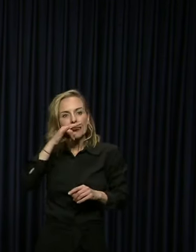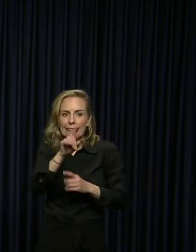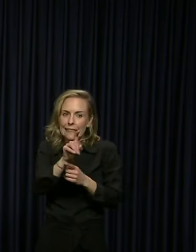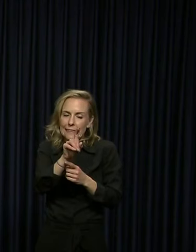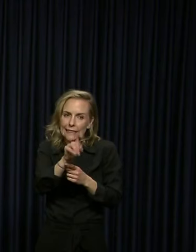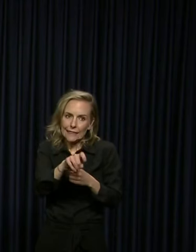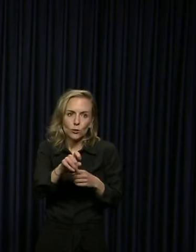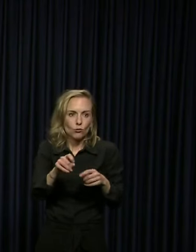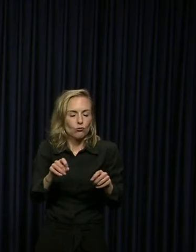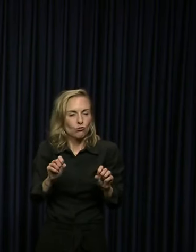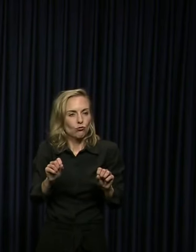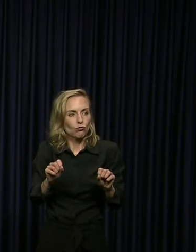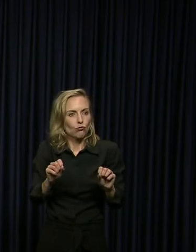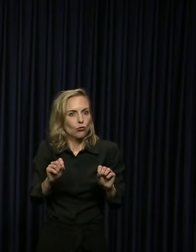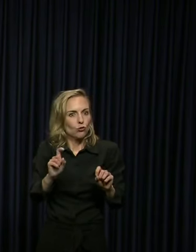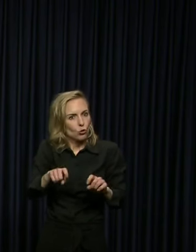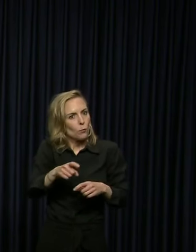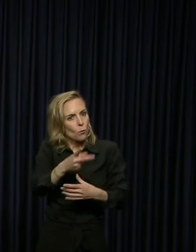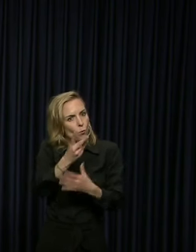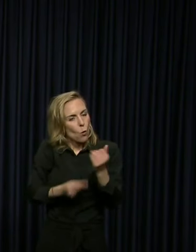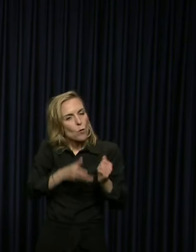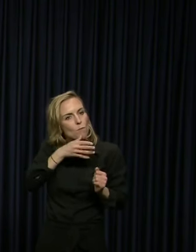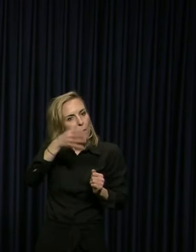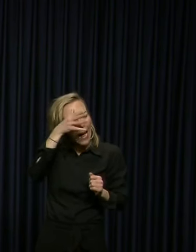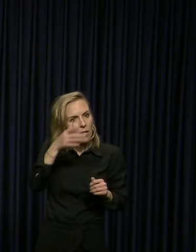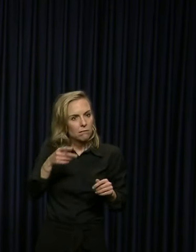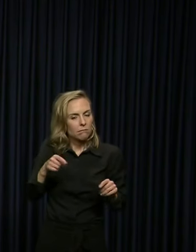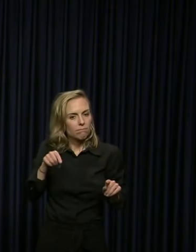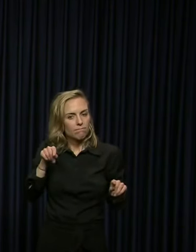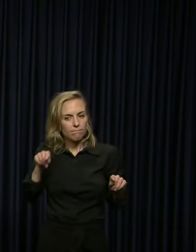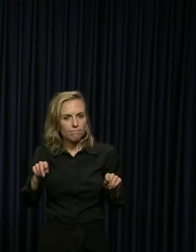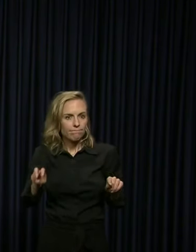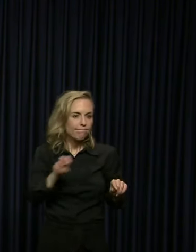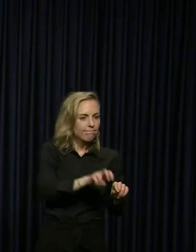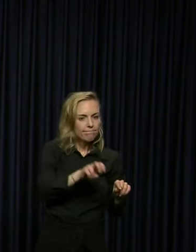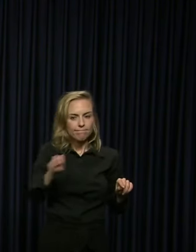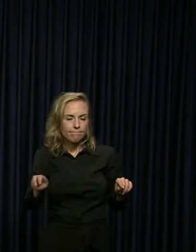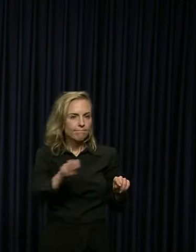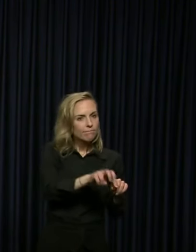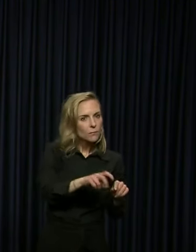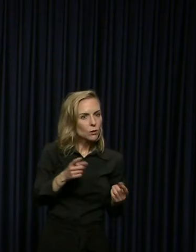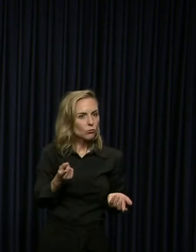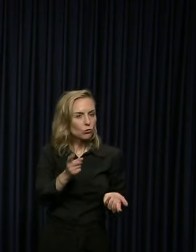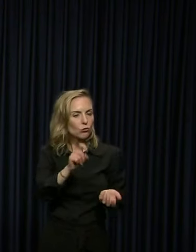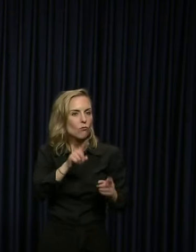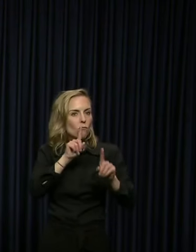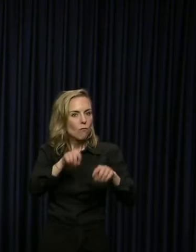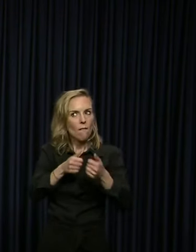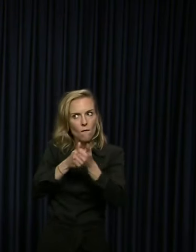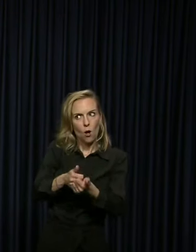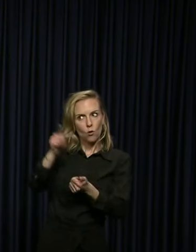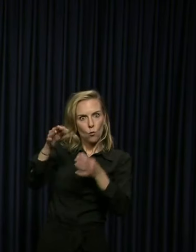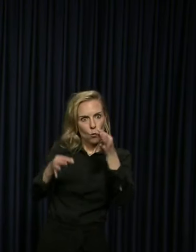HERE. BUT REMEMBER THAT THE EMOTIONAL HEALTH OF YOUR KIDS IS SO IMPORTANT RIGHT NOW.